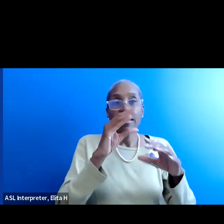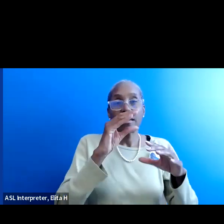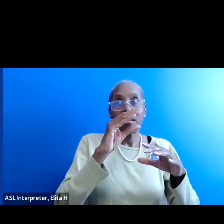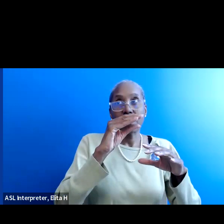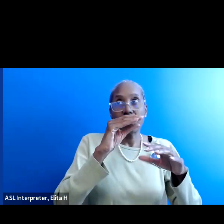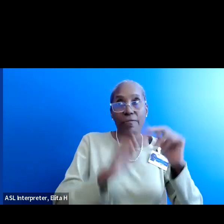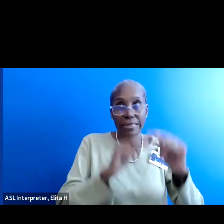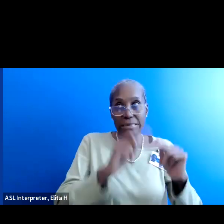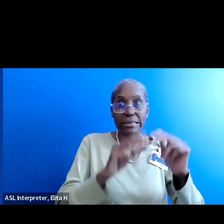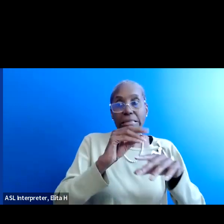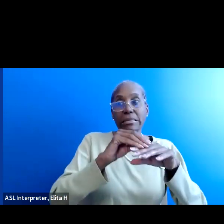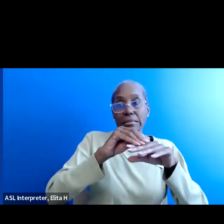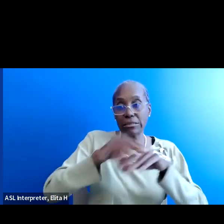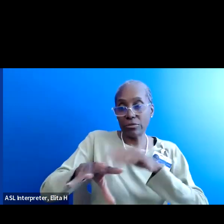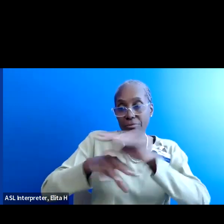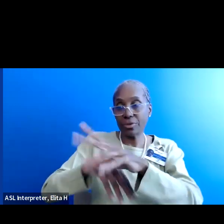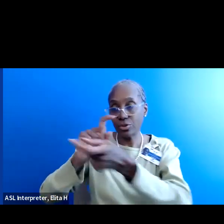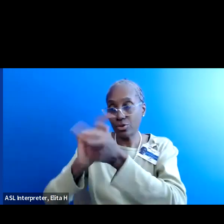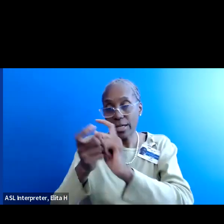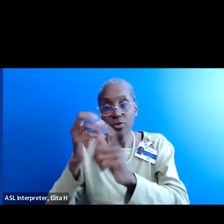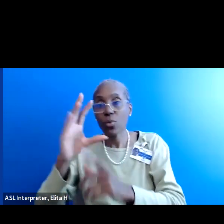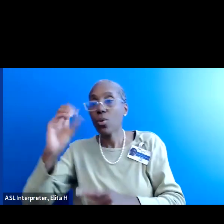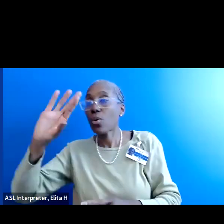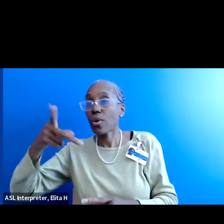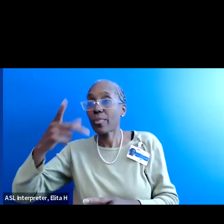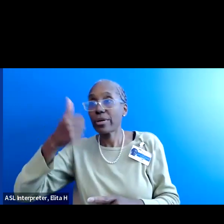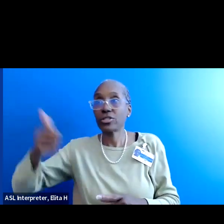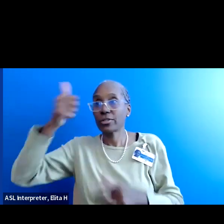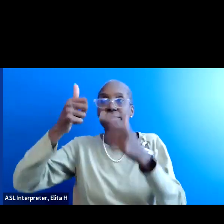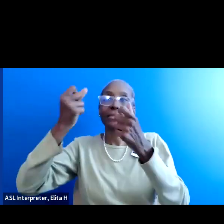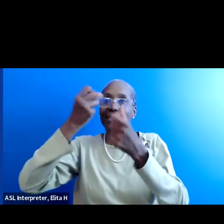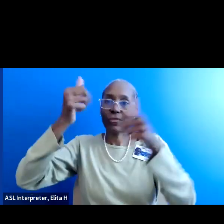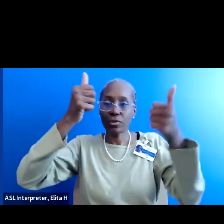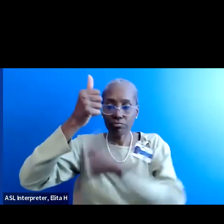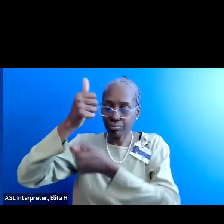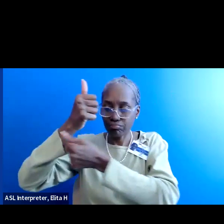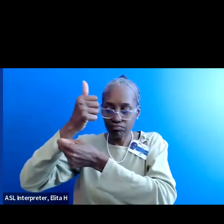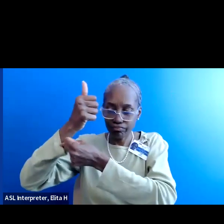facility-wide or a corporation that has multiple facilities or maybe even